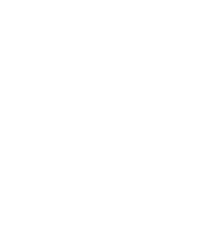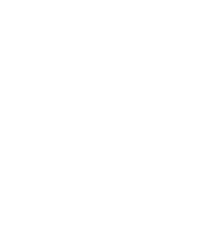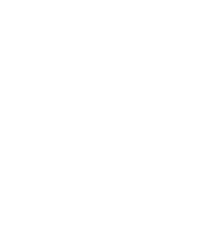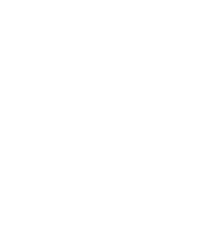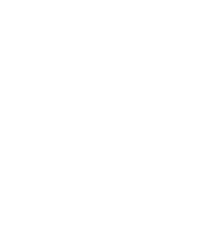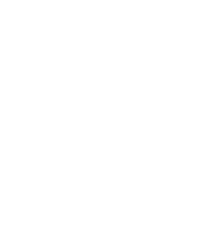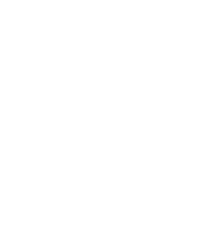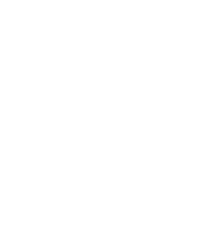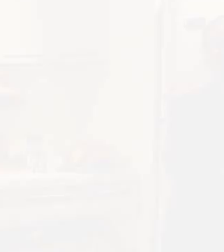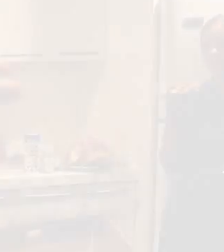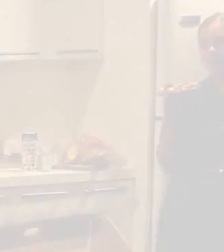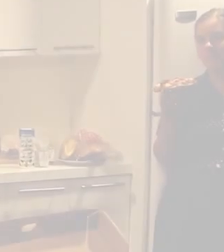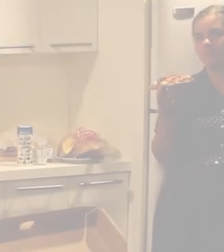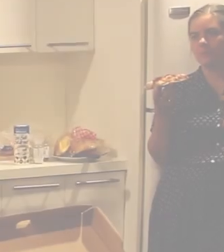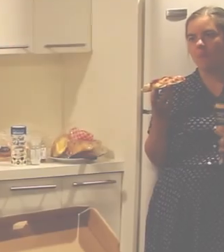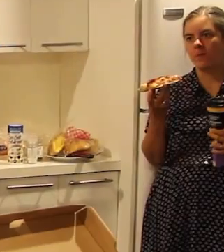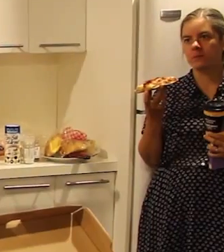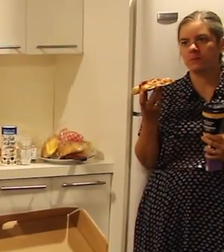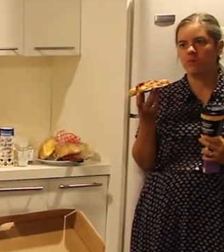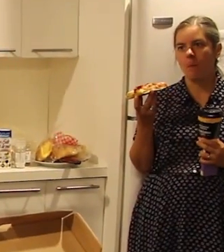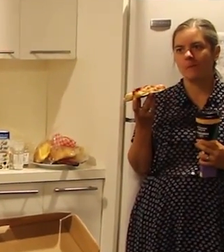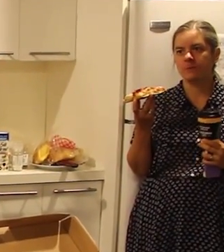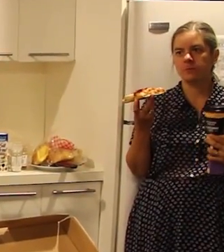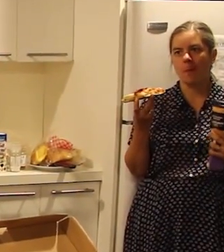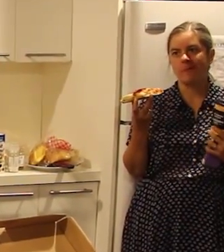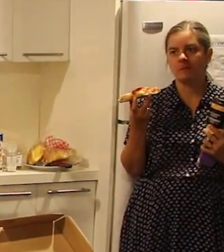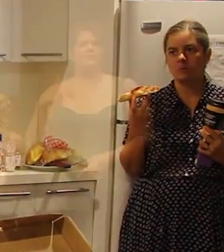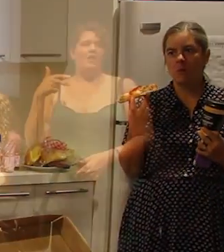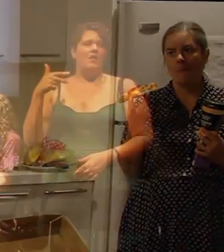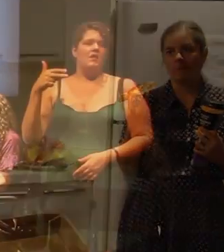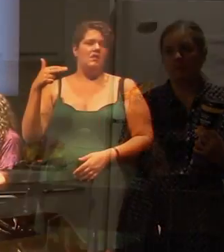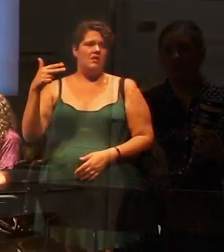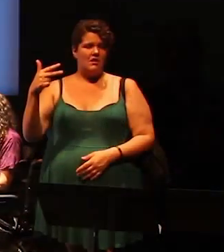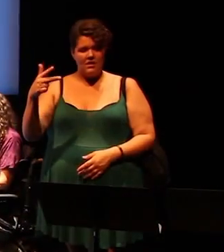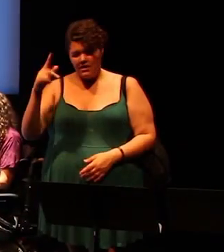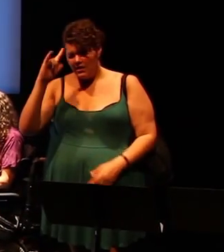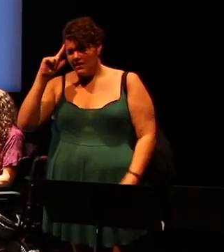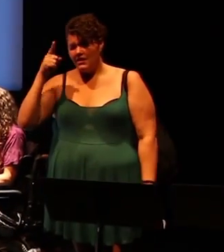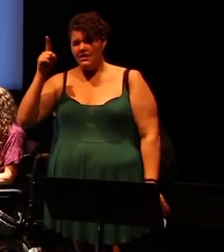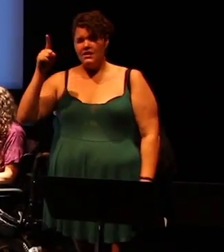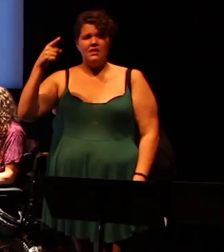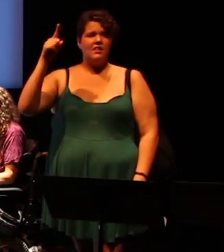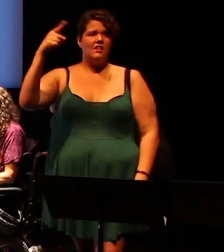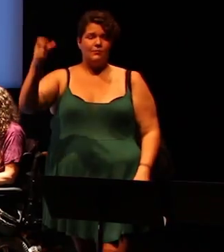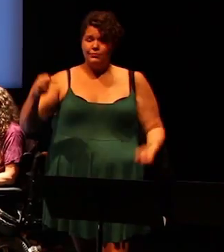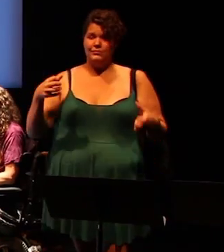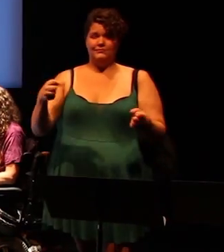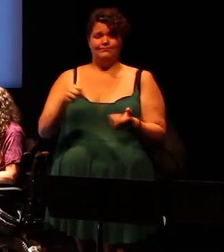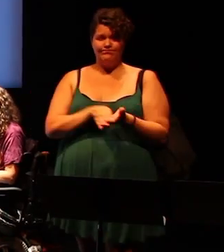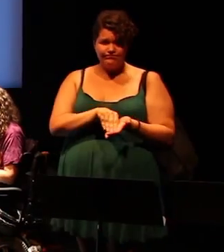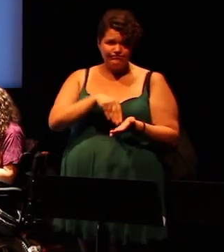You know they're really on top of it, really. You're on top of it. The older students are very mean to me.